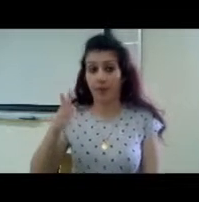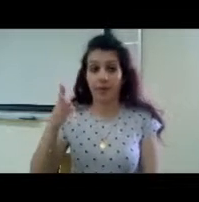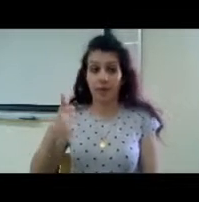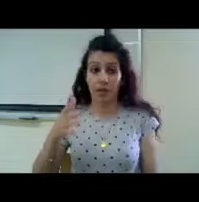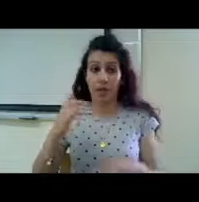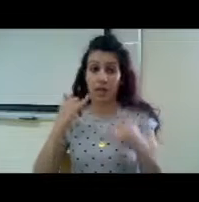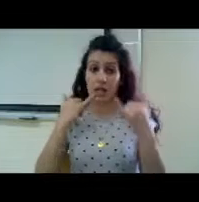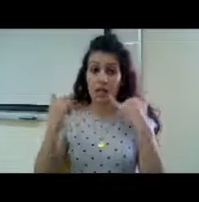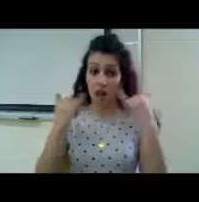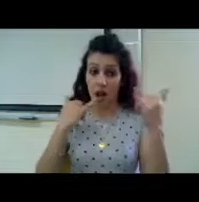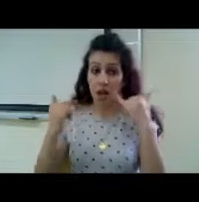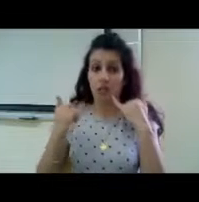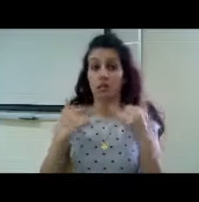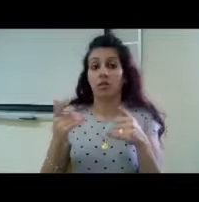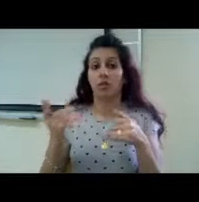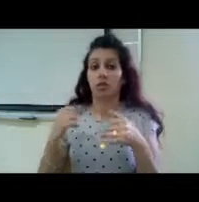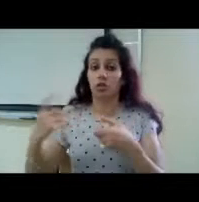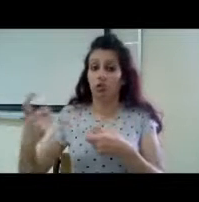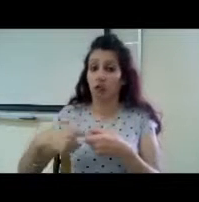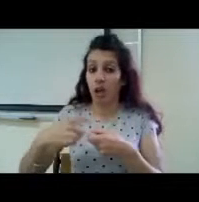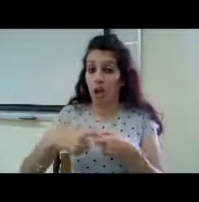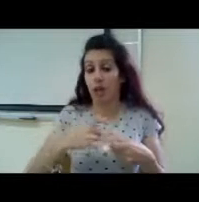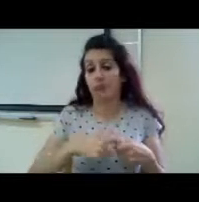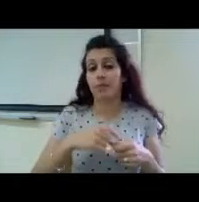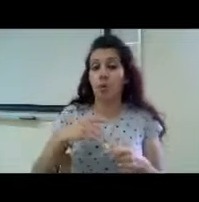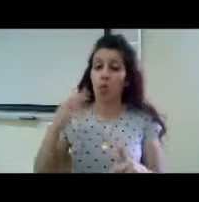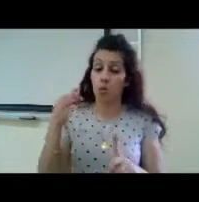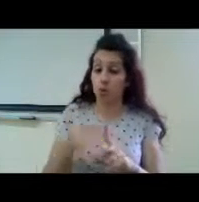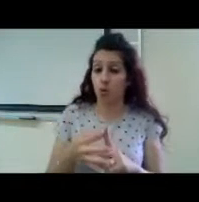parents parents as our partners